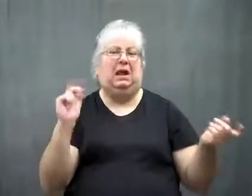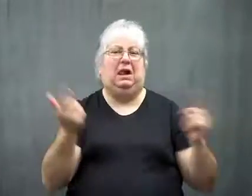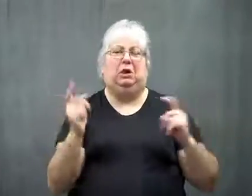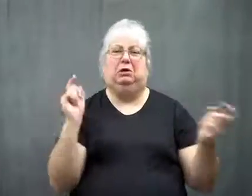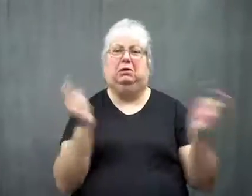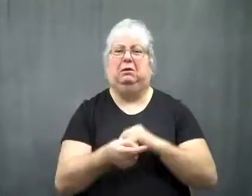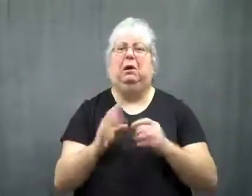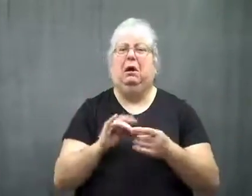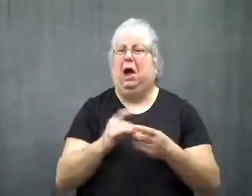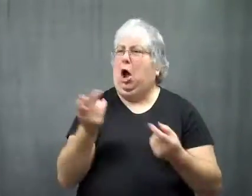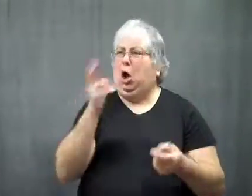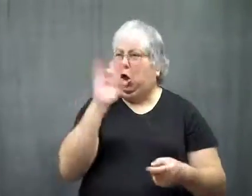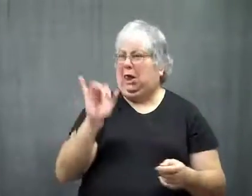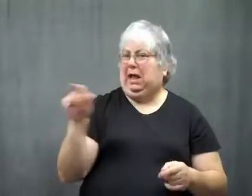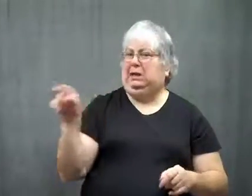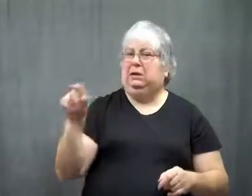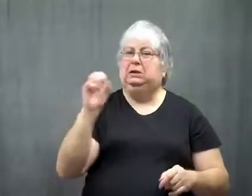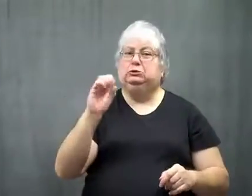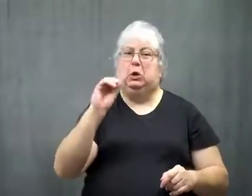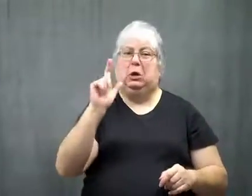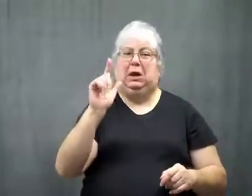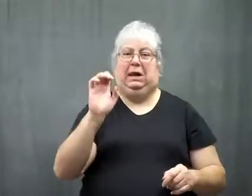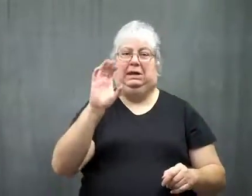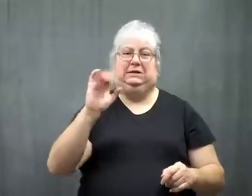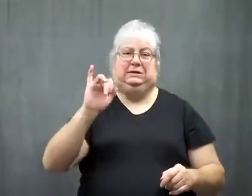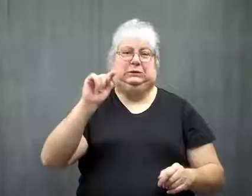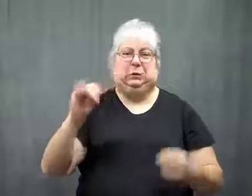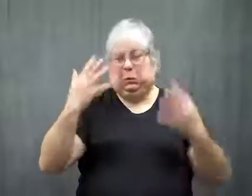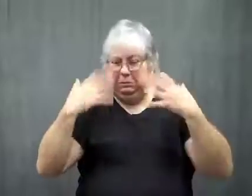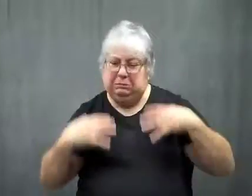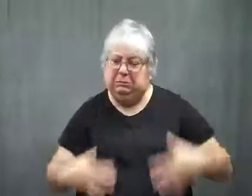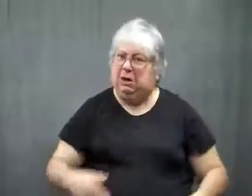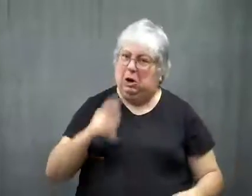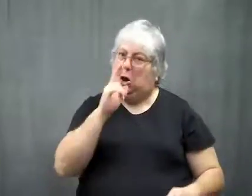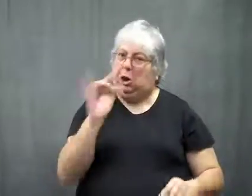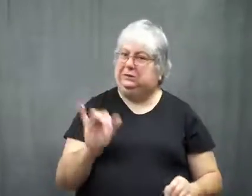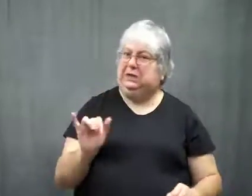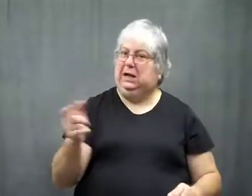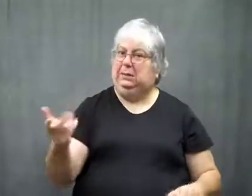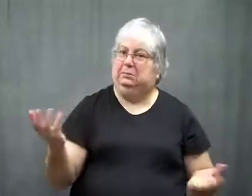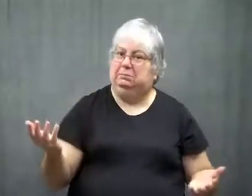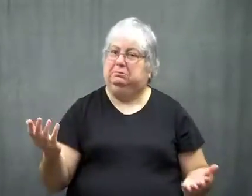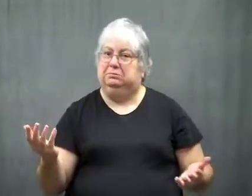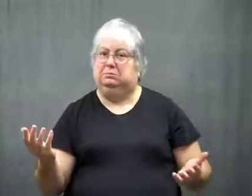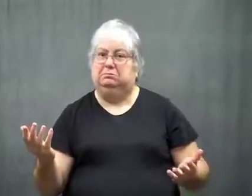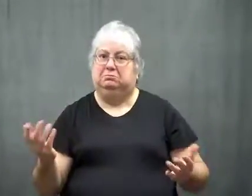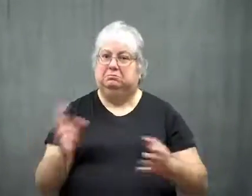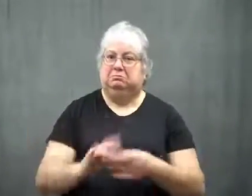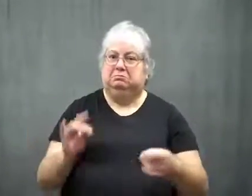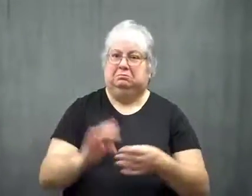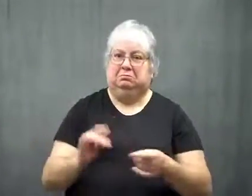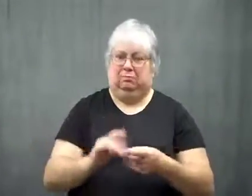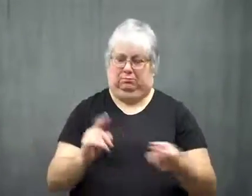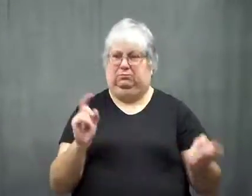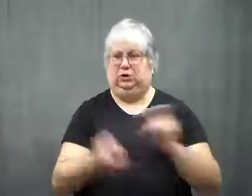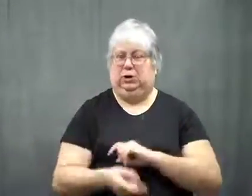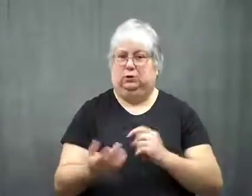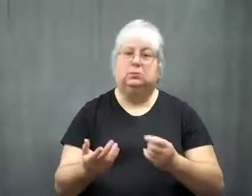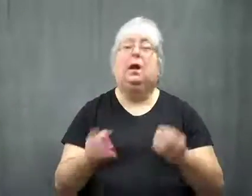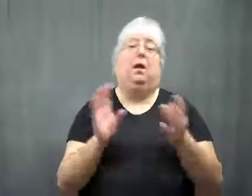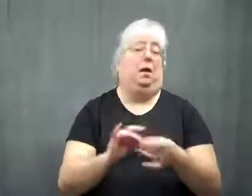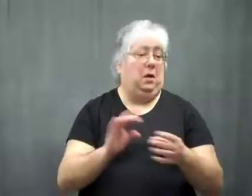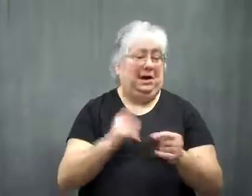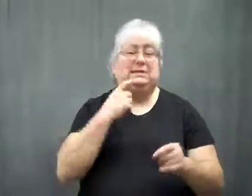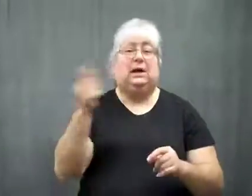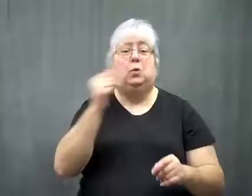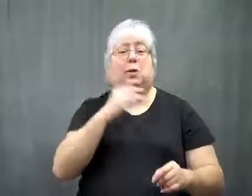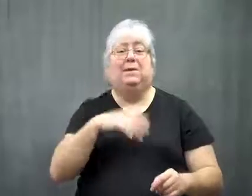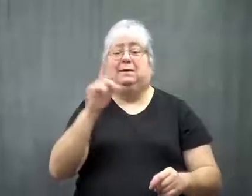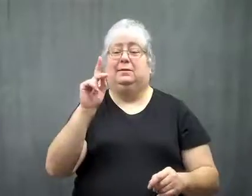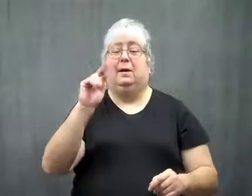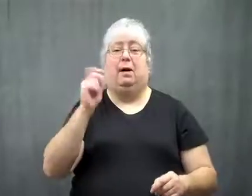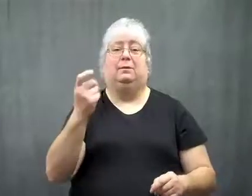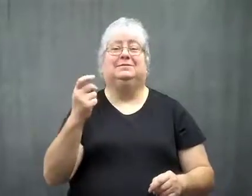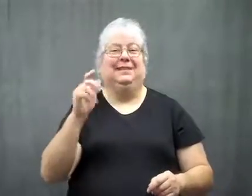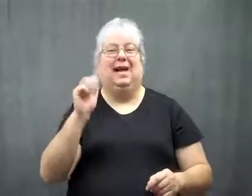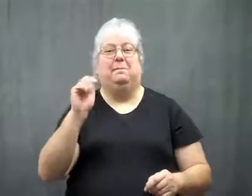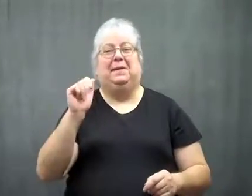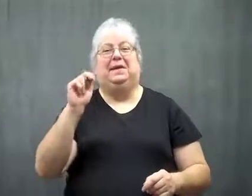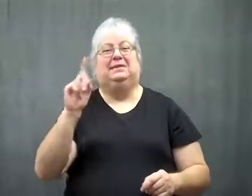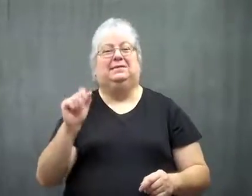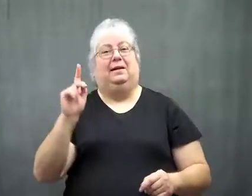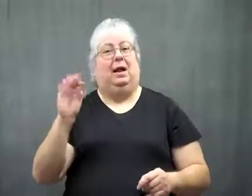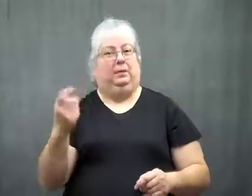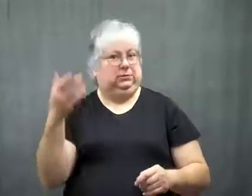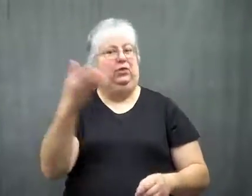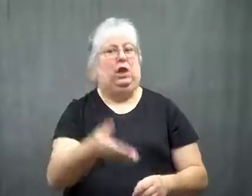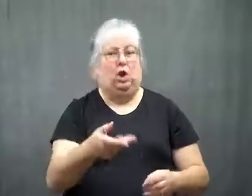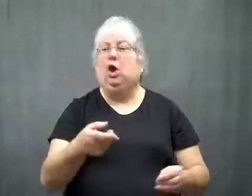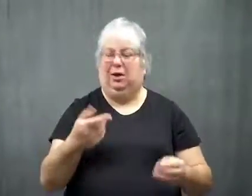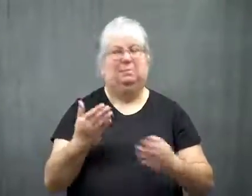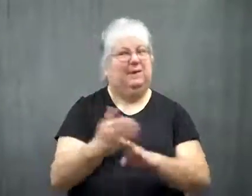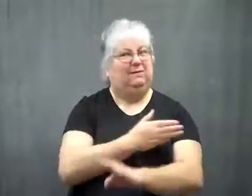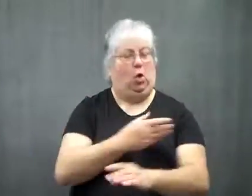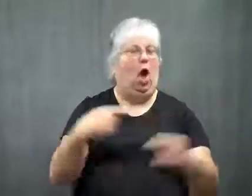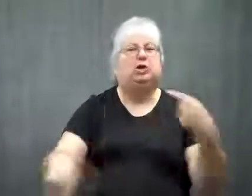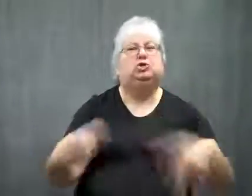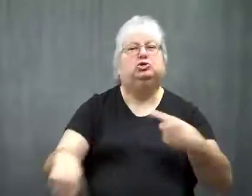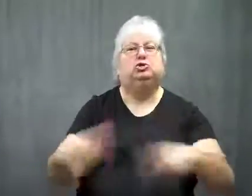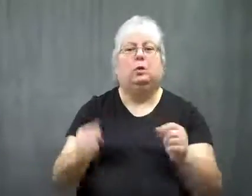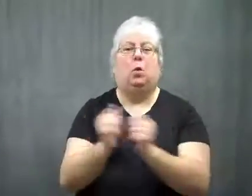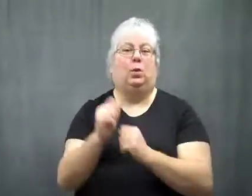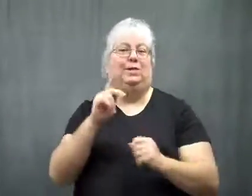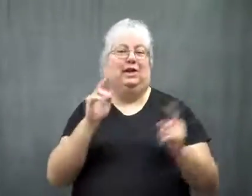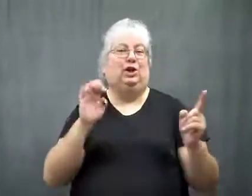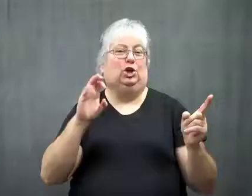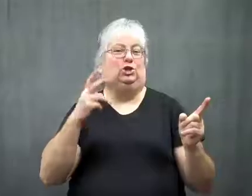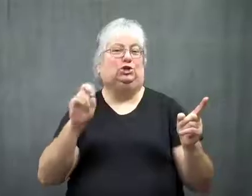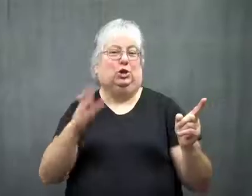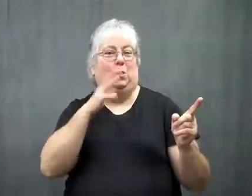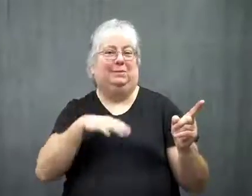Later, he changed his story and said it resembled Sollecito.